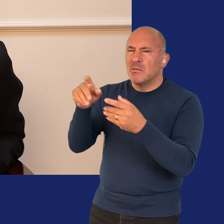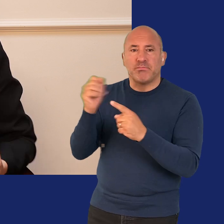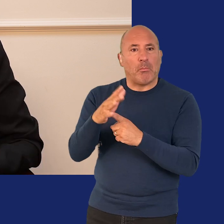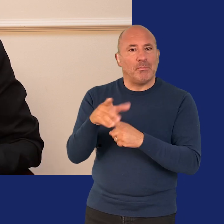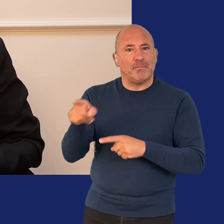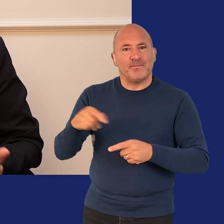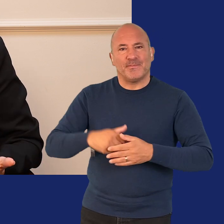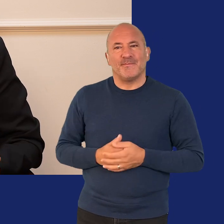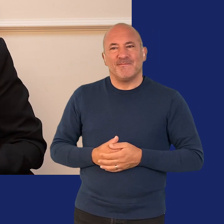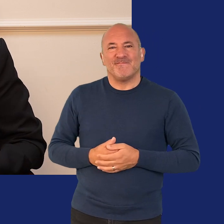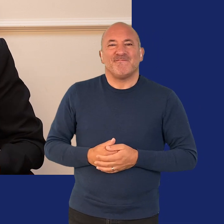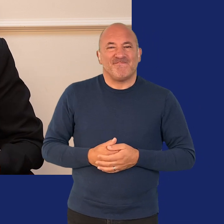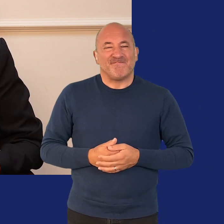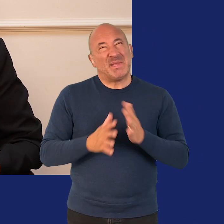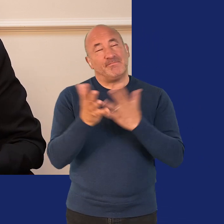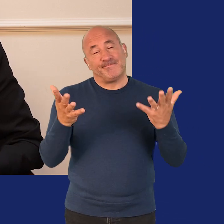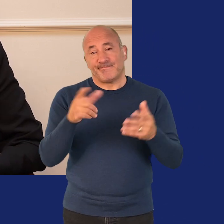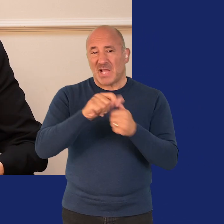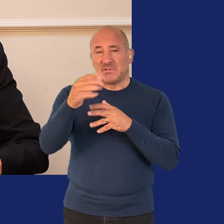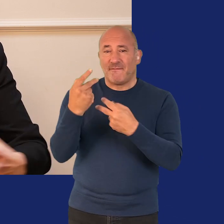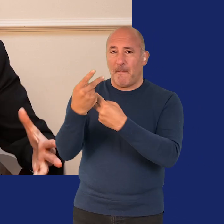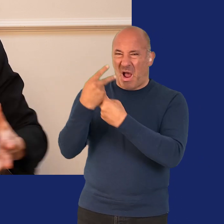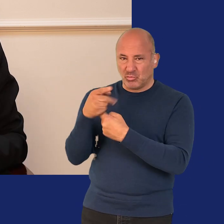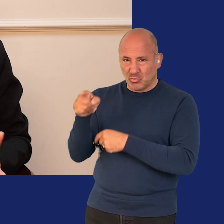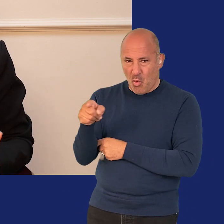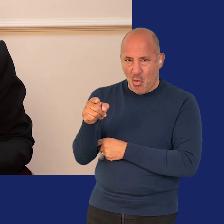So kind of get a mentor, have, have, you know, continuous learning and